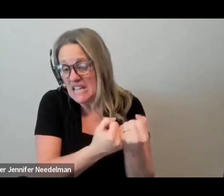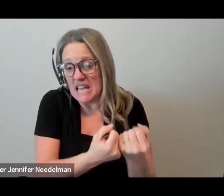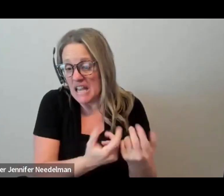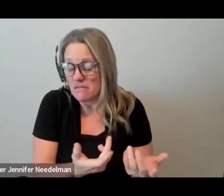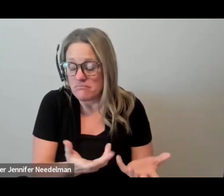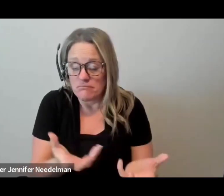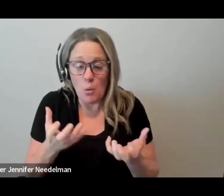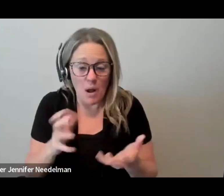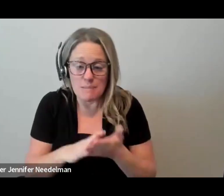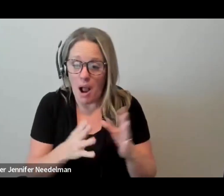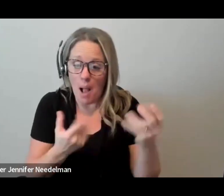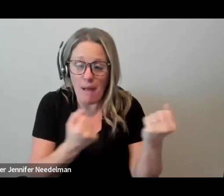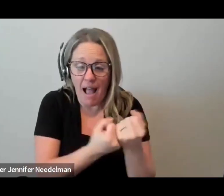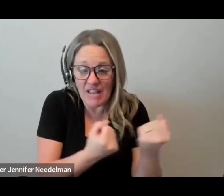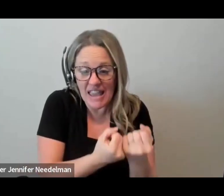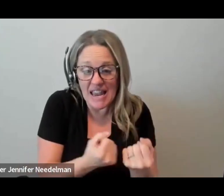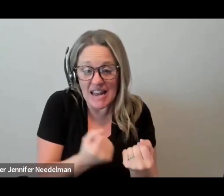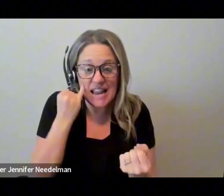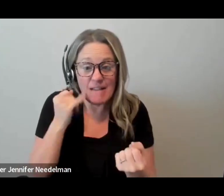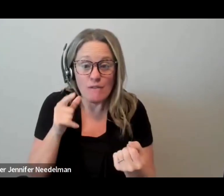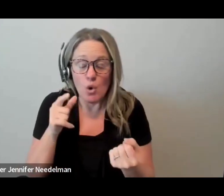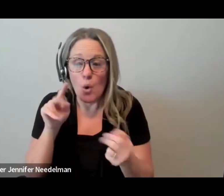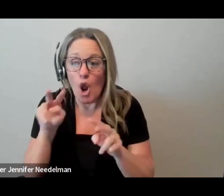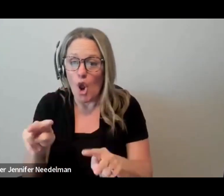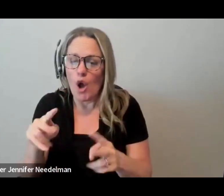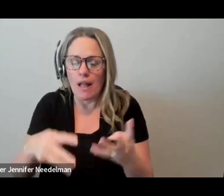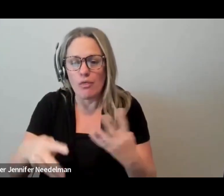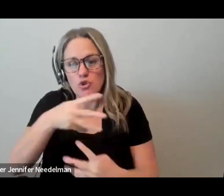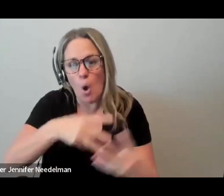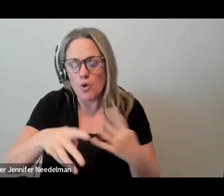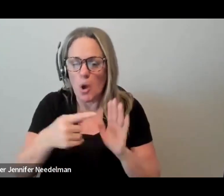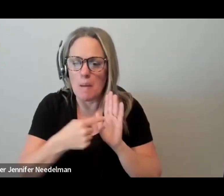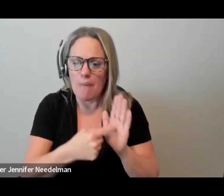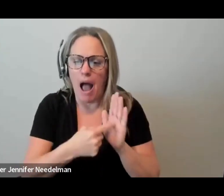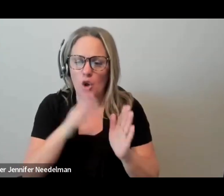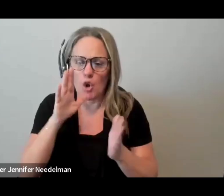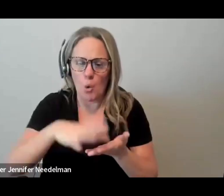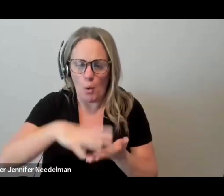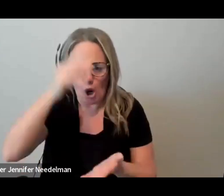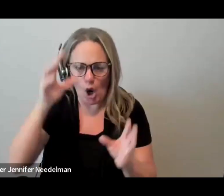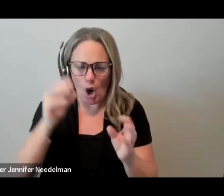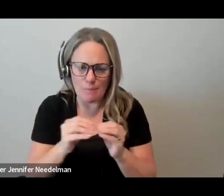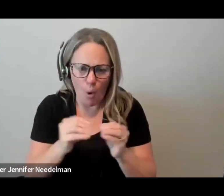If you explore the social model, you'll learn more about that. When you know disabled individuals